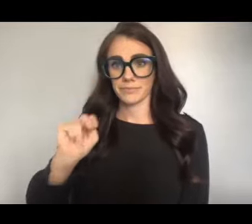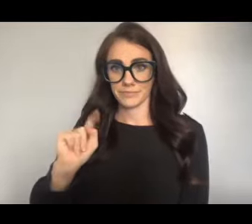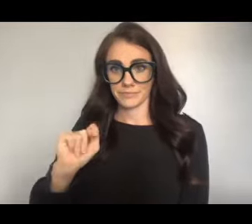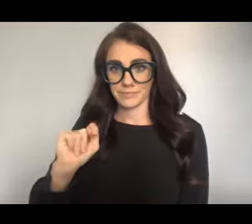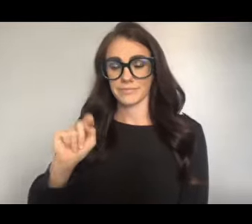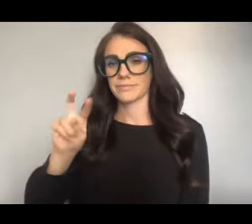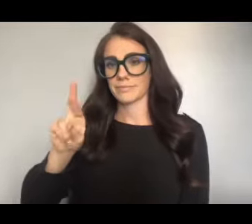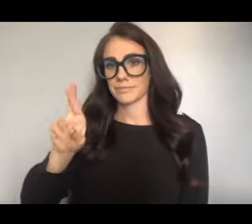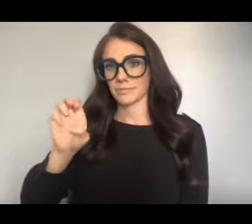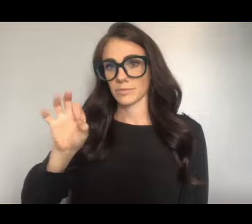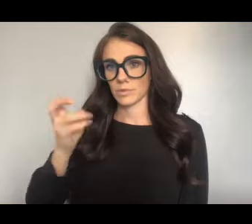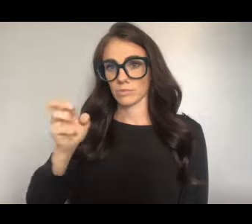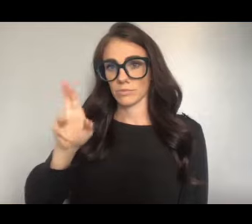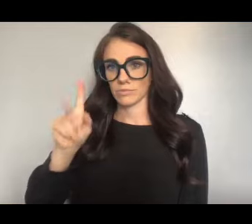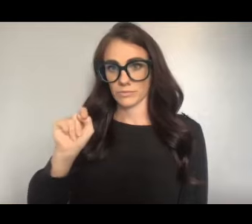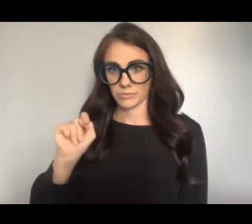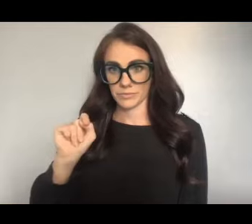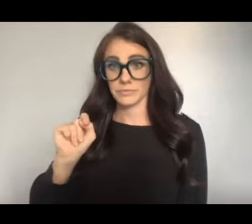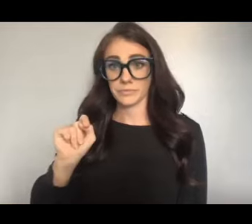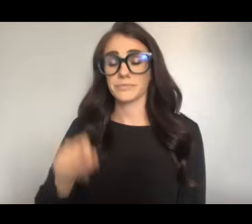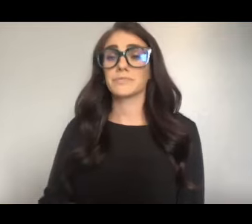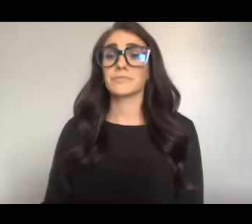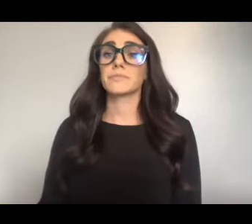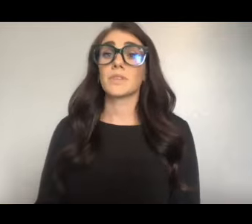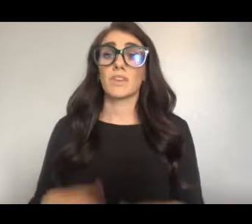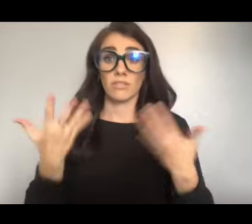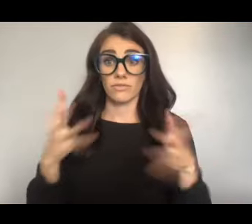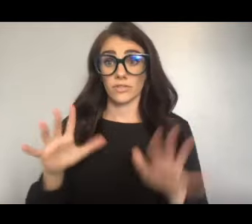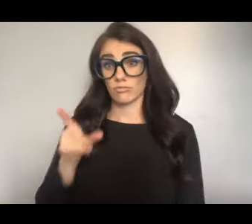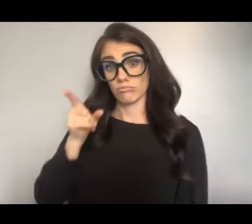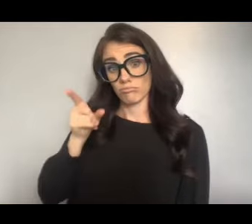absent referent.